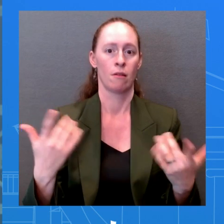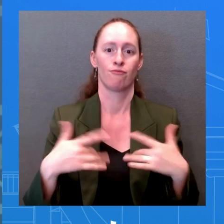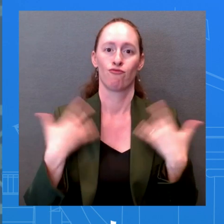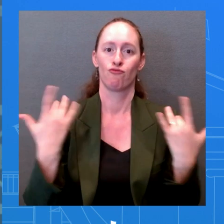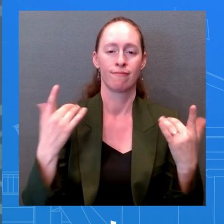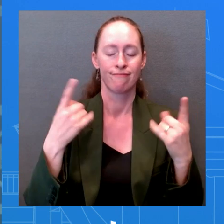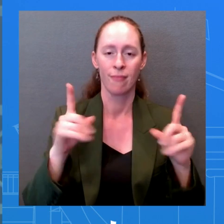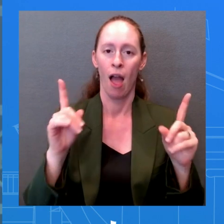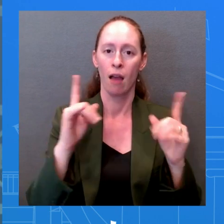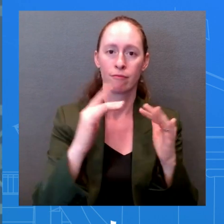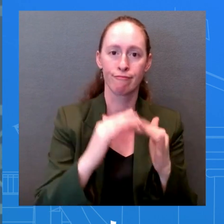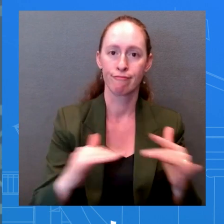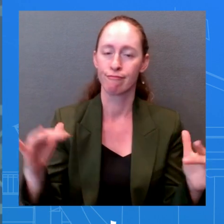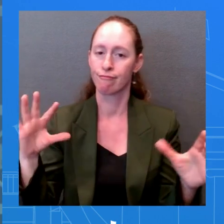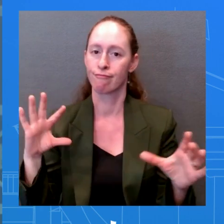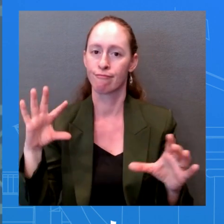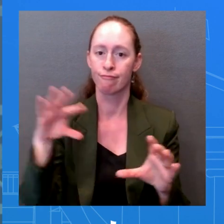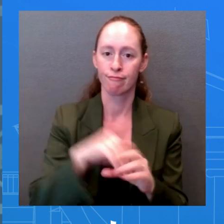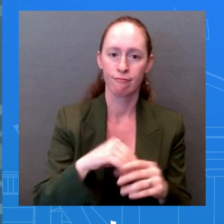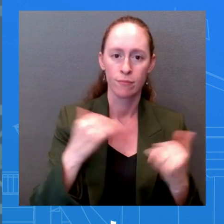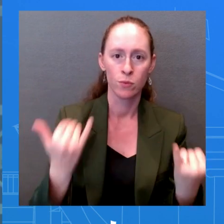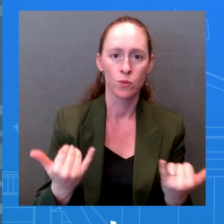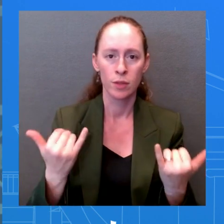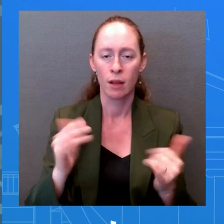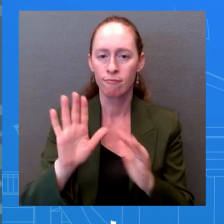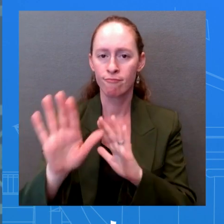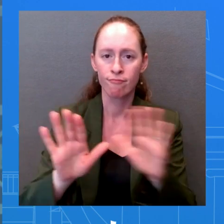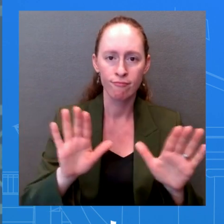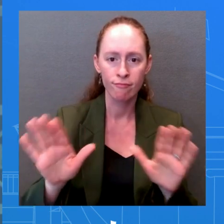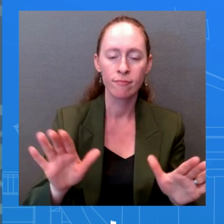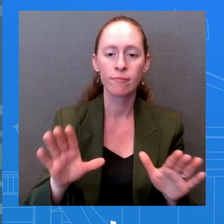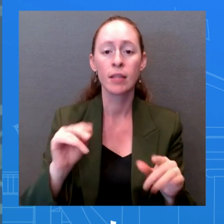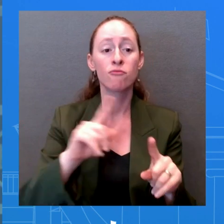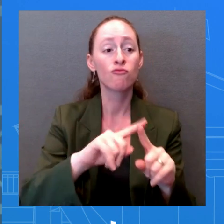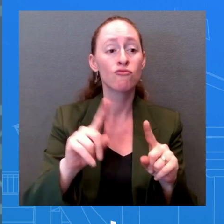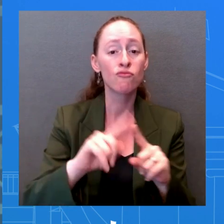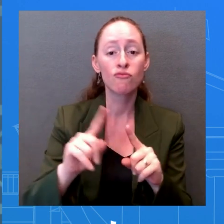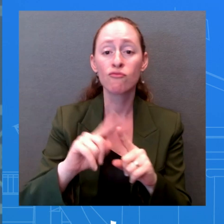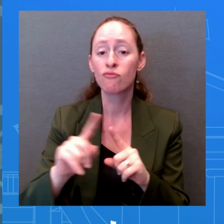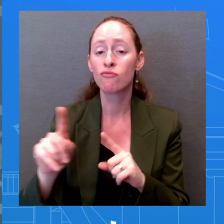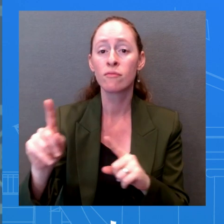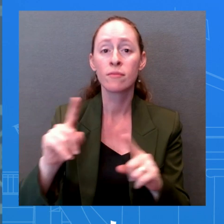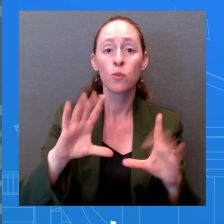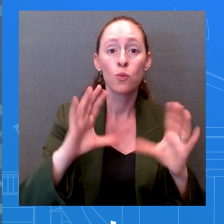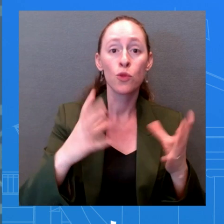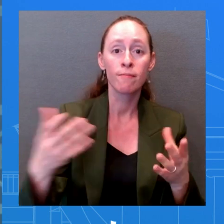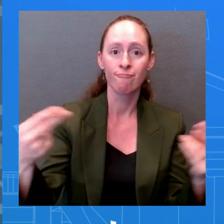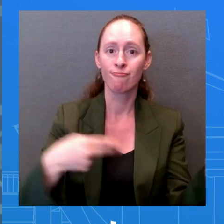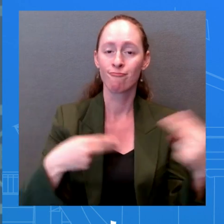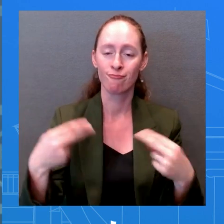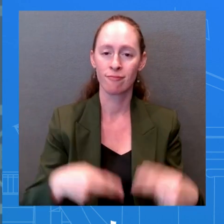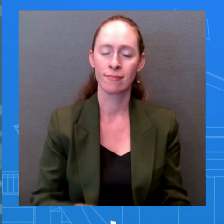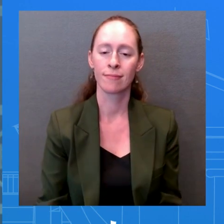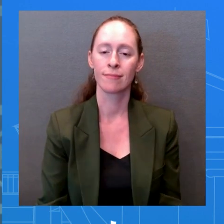of elected officials and leaders who share the view that we all have a role to play in bridging the divides in our communities